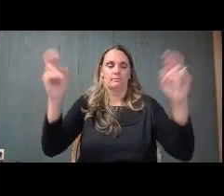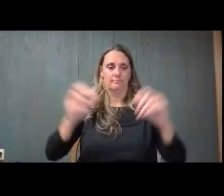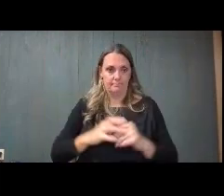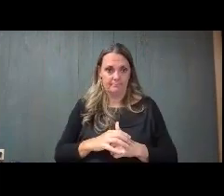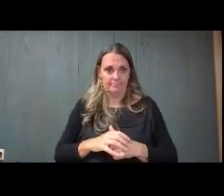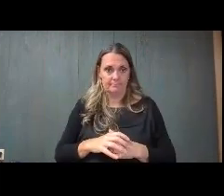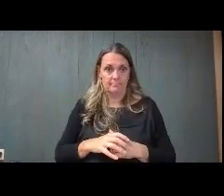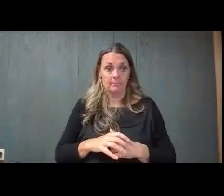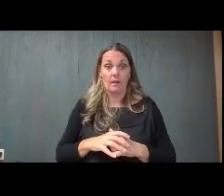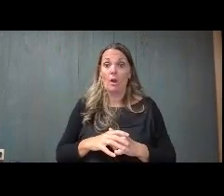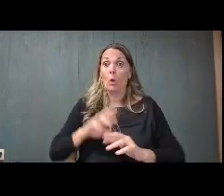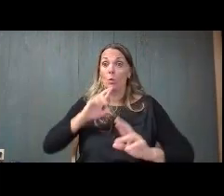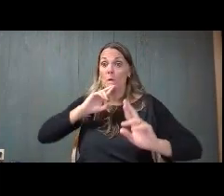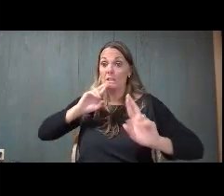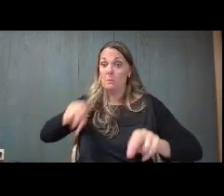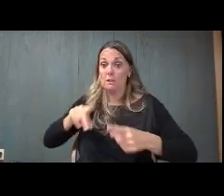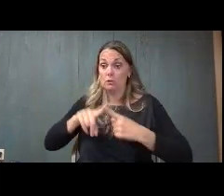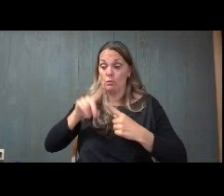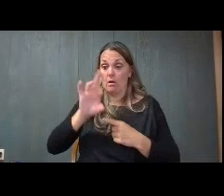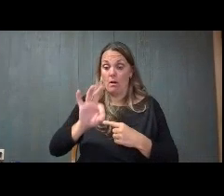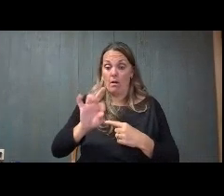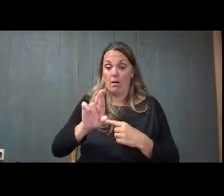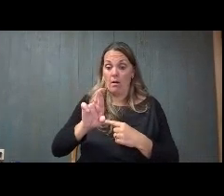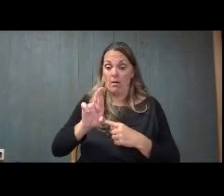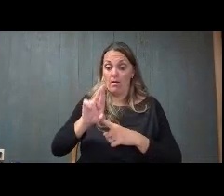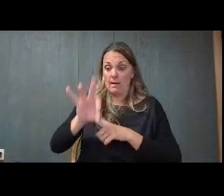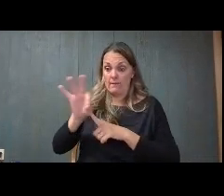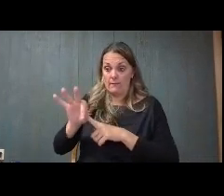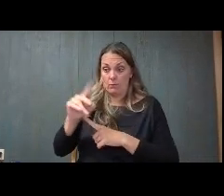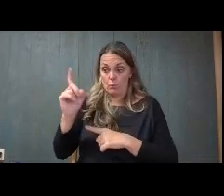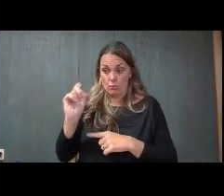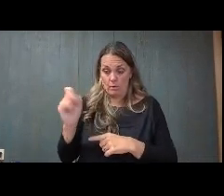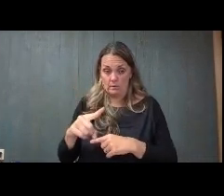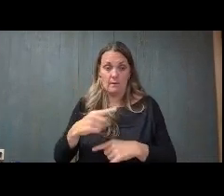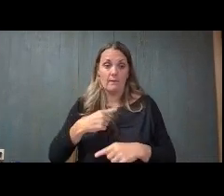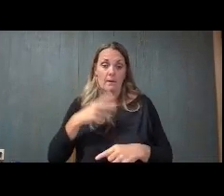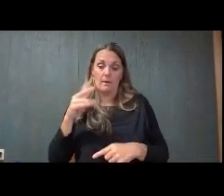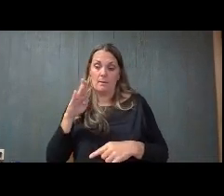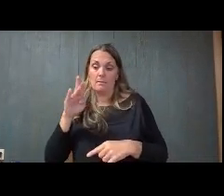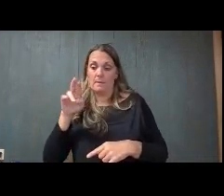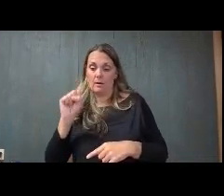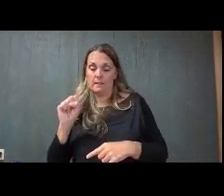Responses to the RF have questions. The IRS will compile responses and post